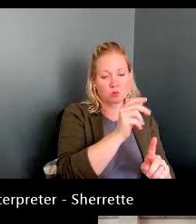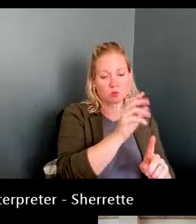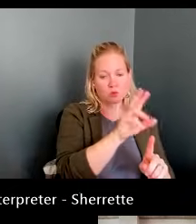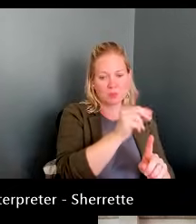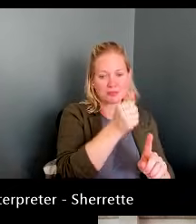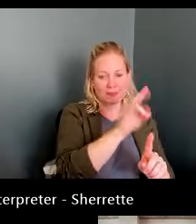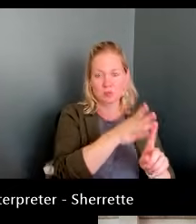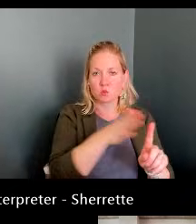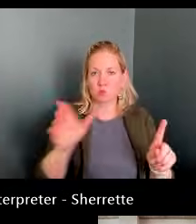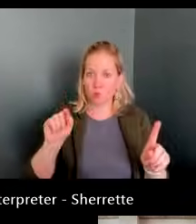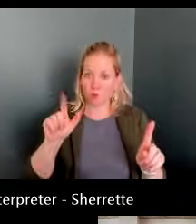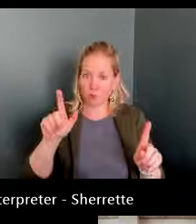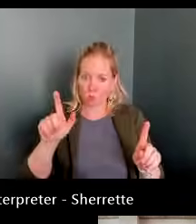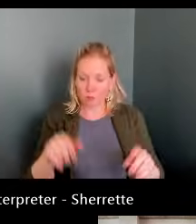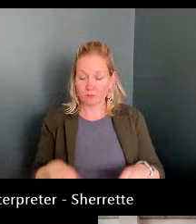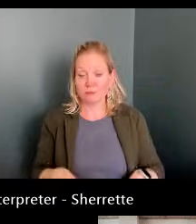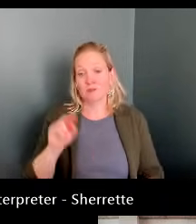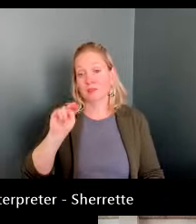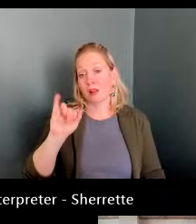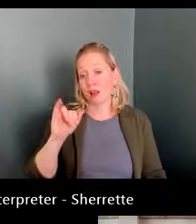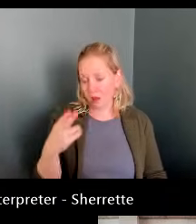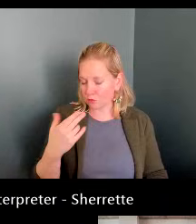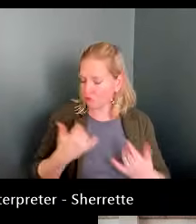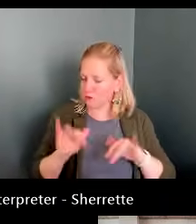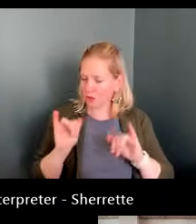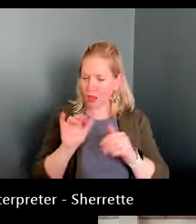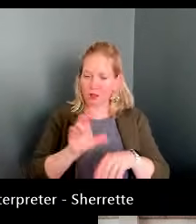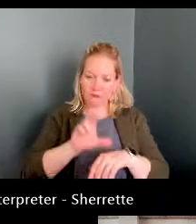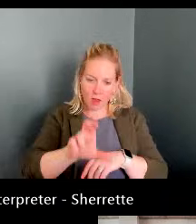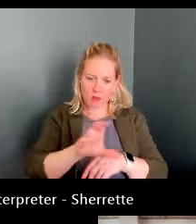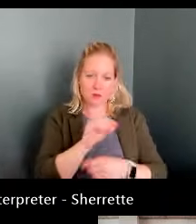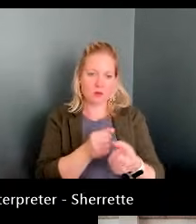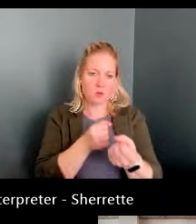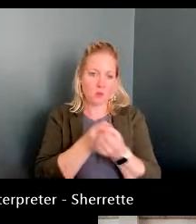The National Institutes of Health continues to fund and support groundbreaking basic